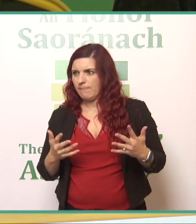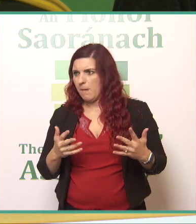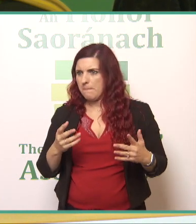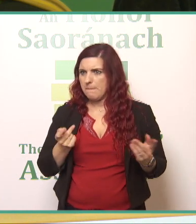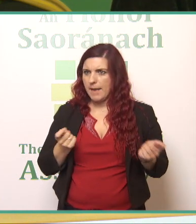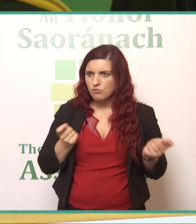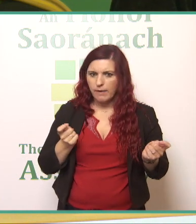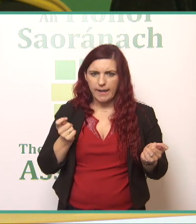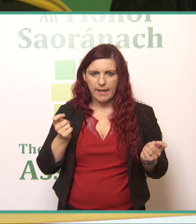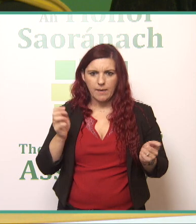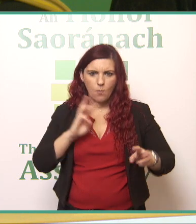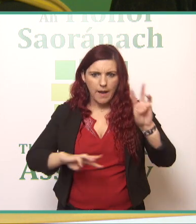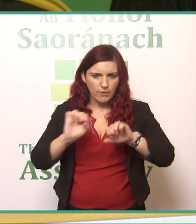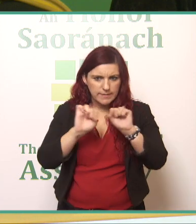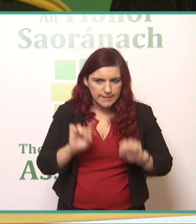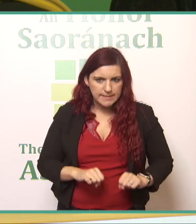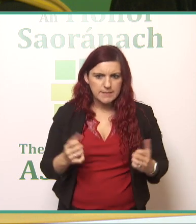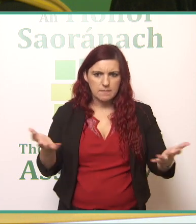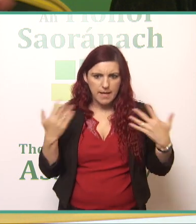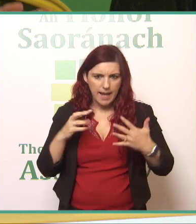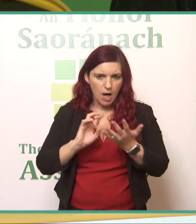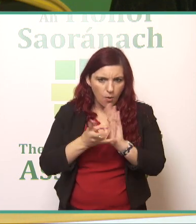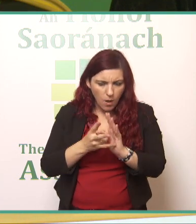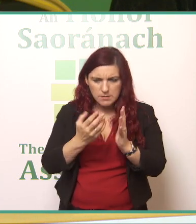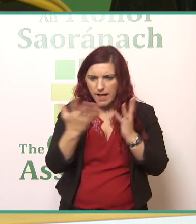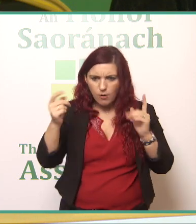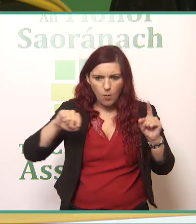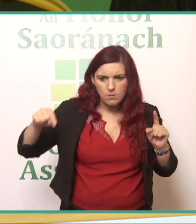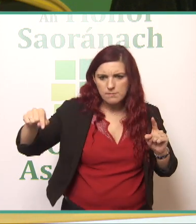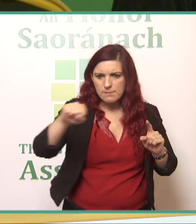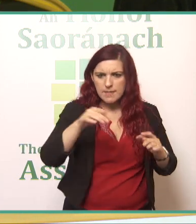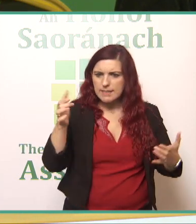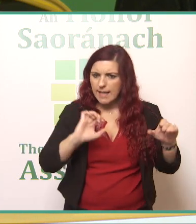measuring air quality measuring all sorts of stuff so there are a number of scientists implied there